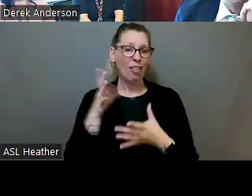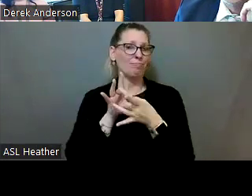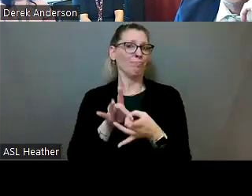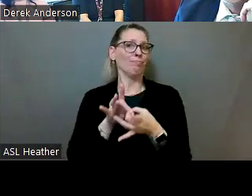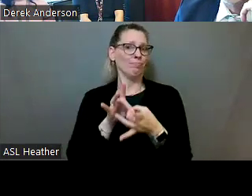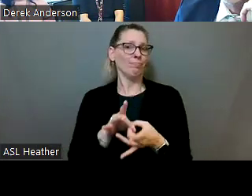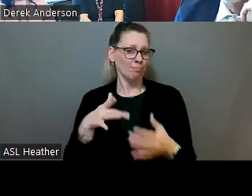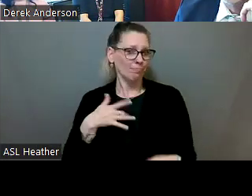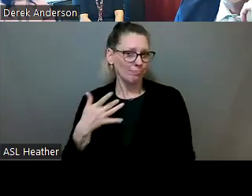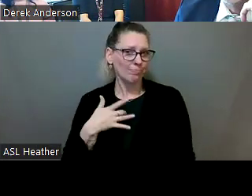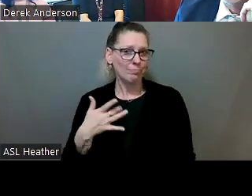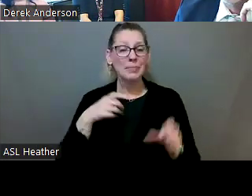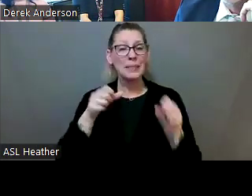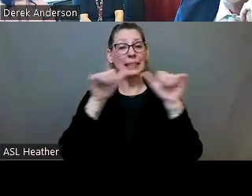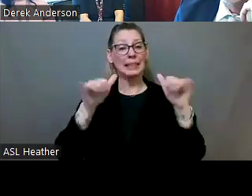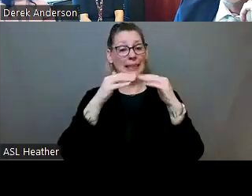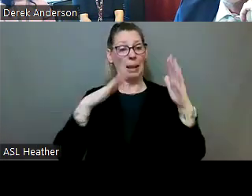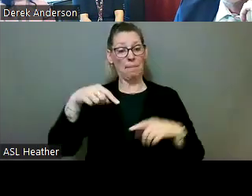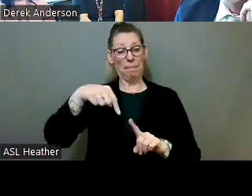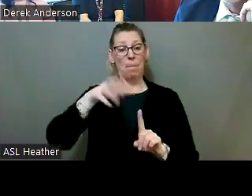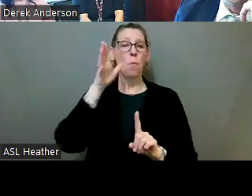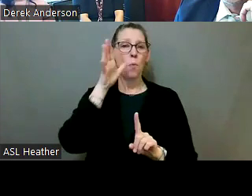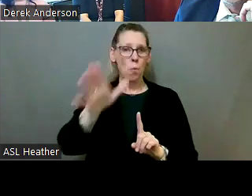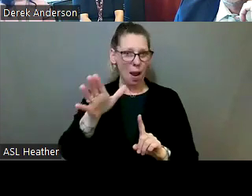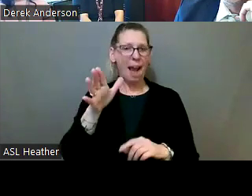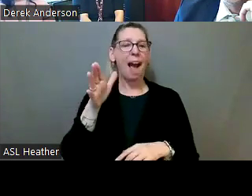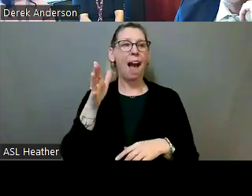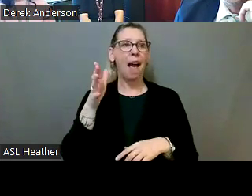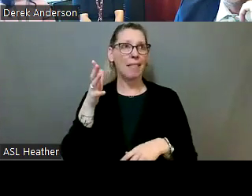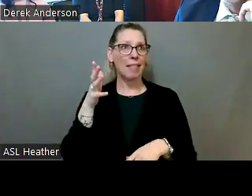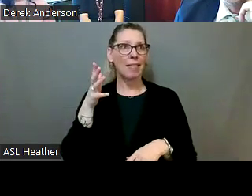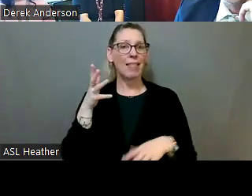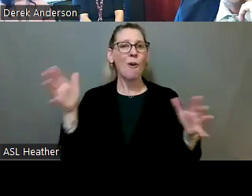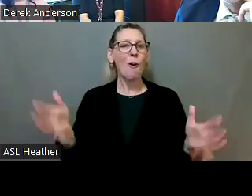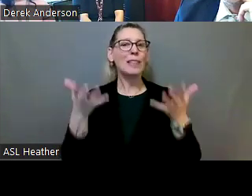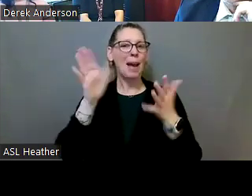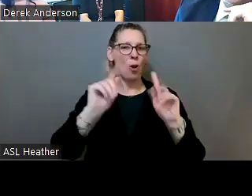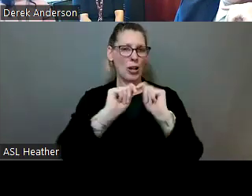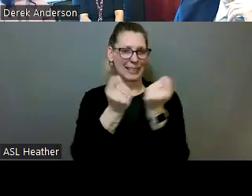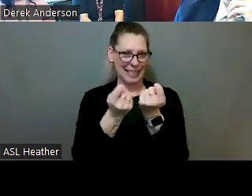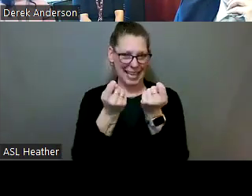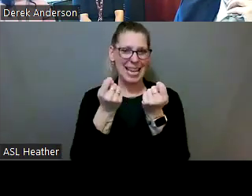the systems that are going to um hold up your team over the course of the Year by